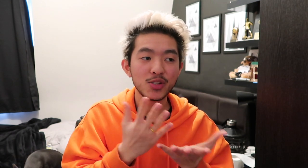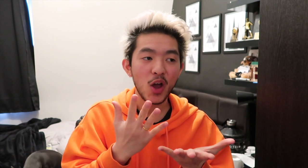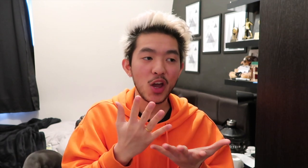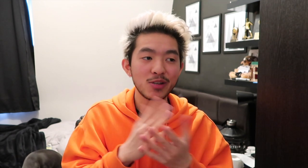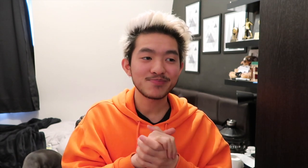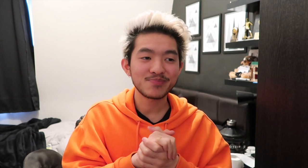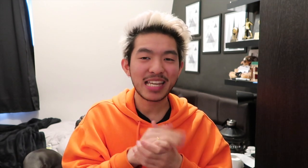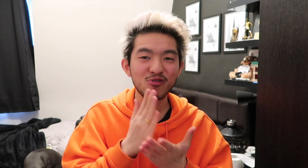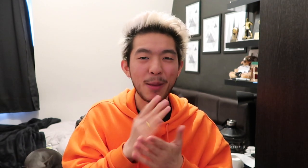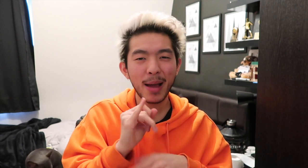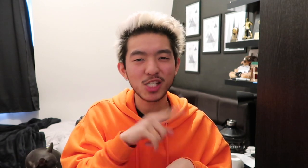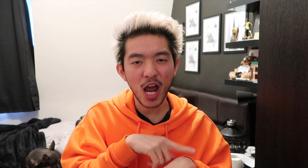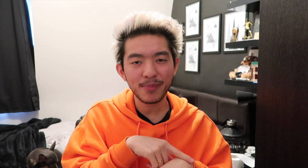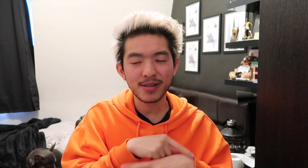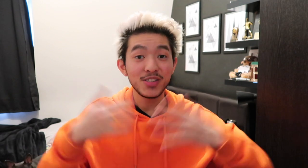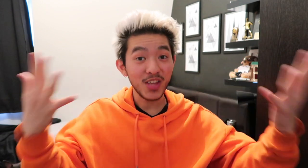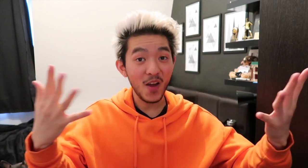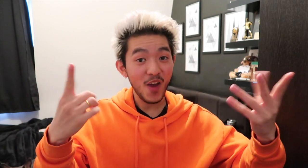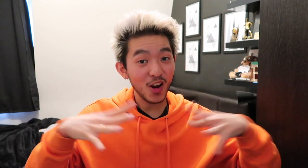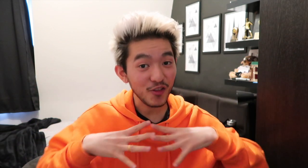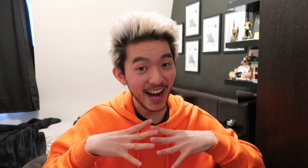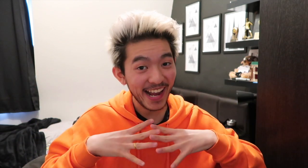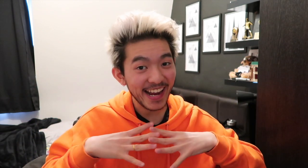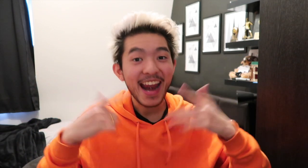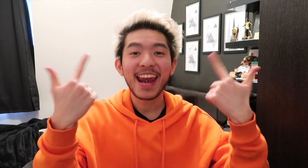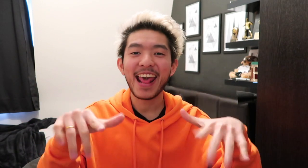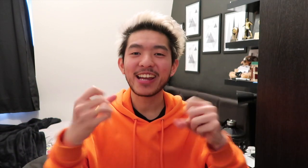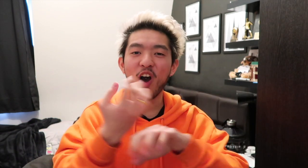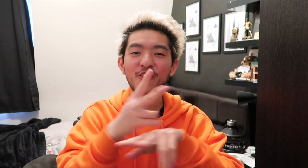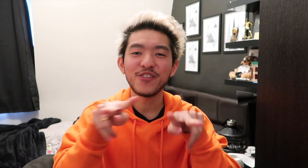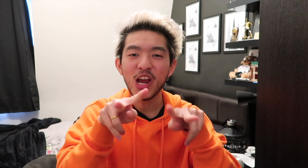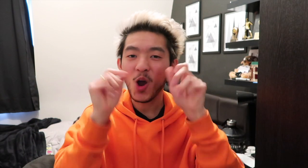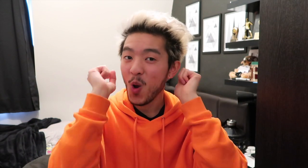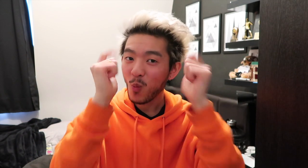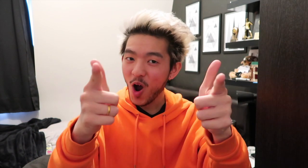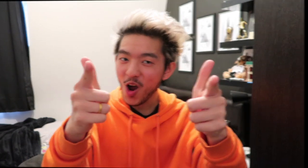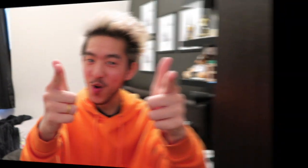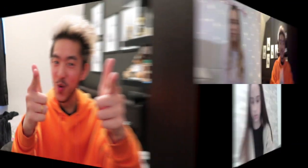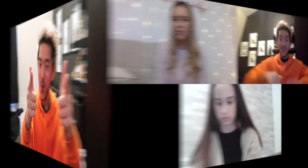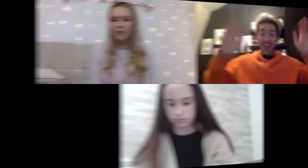It's bad timing! Are you guys ready?! Let's get on a video woo!